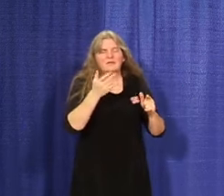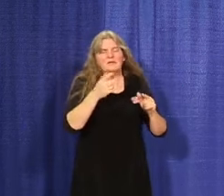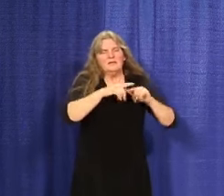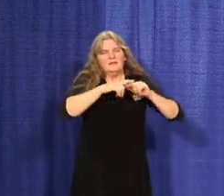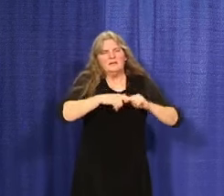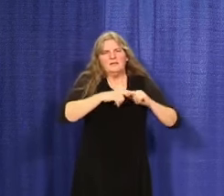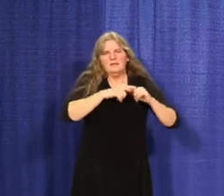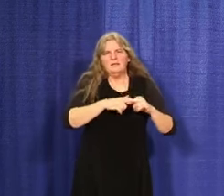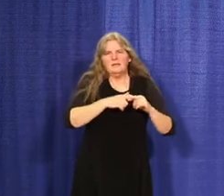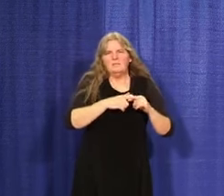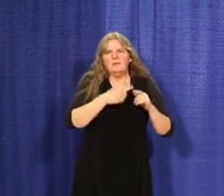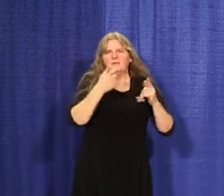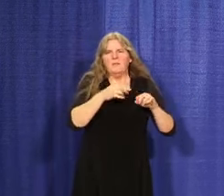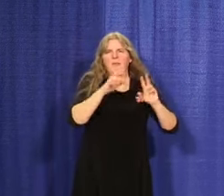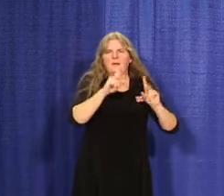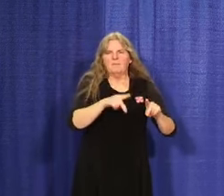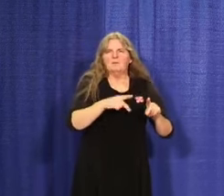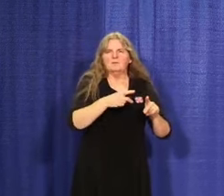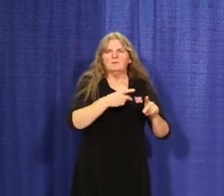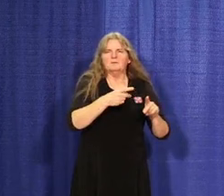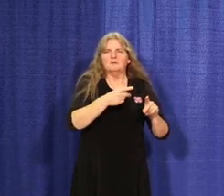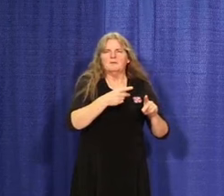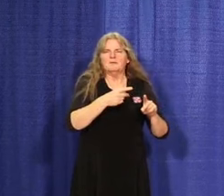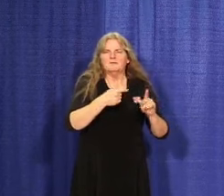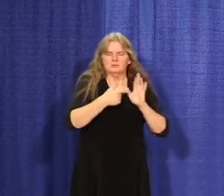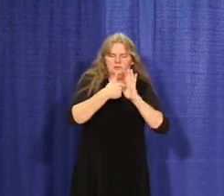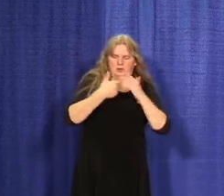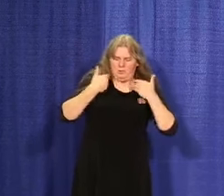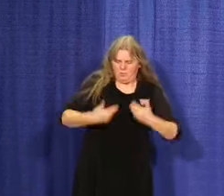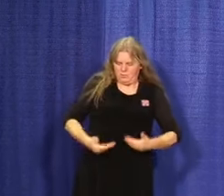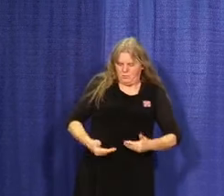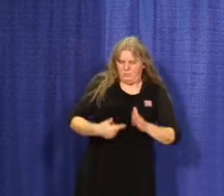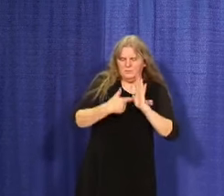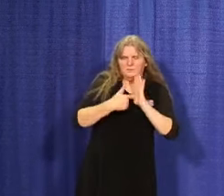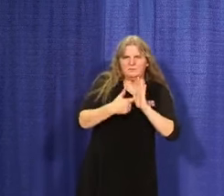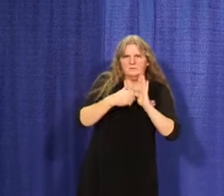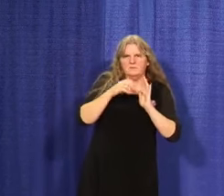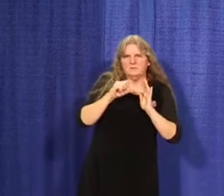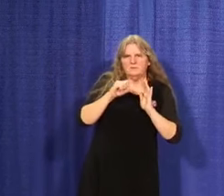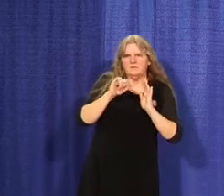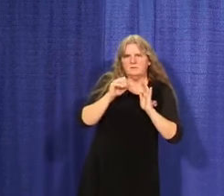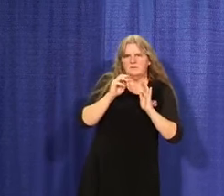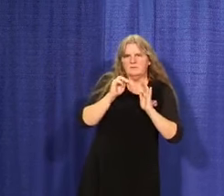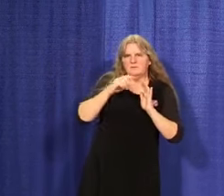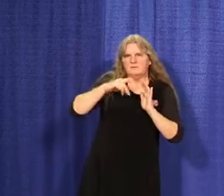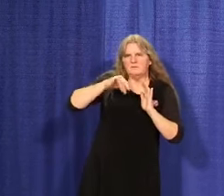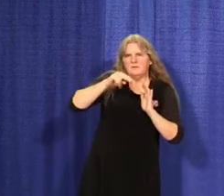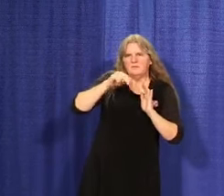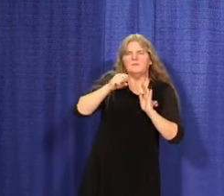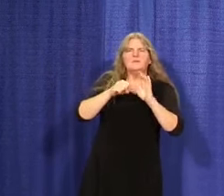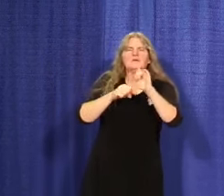present. So for instance, if you're testing someone who is